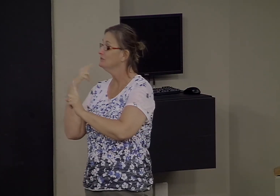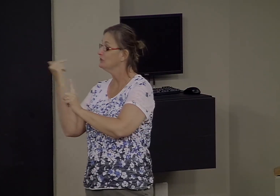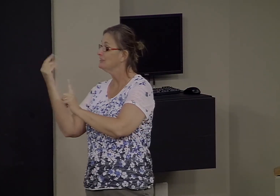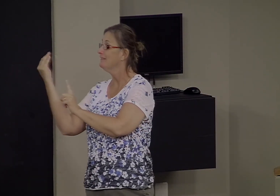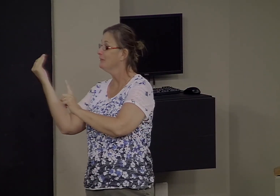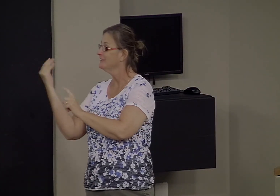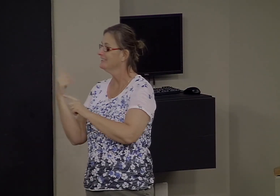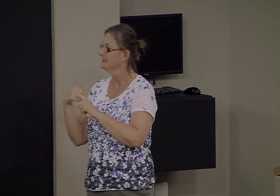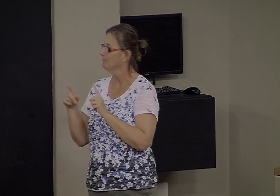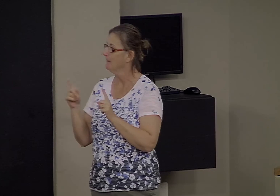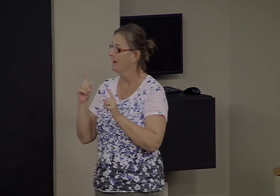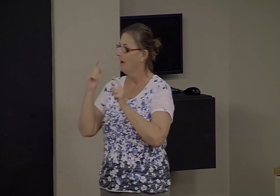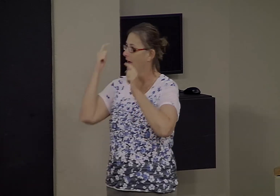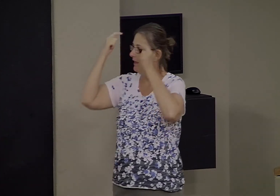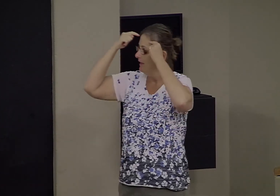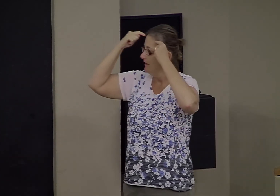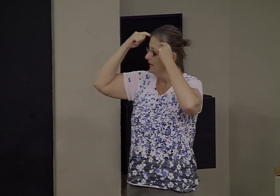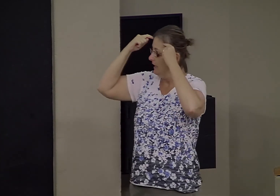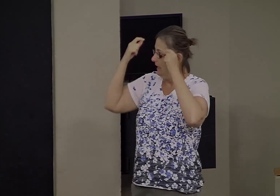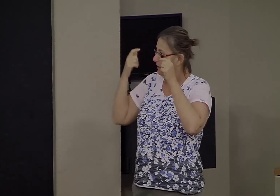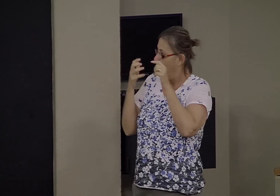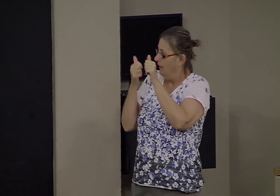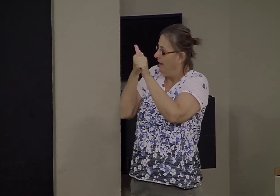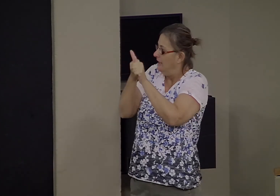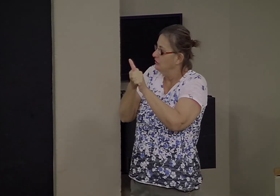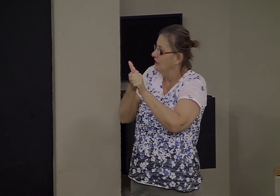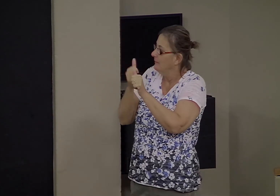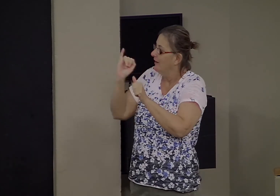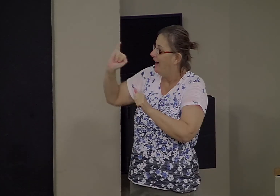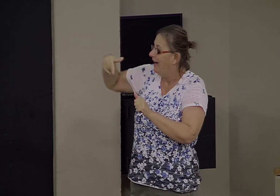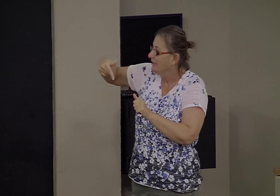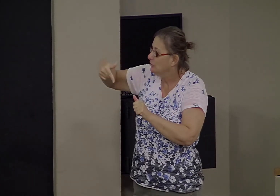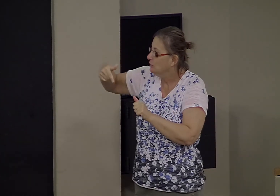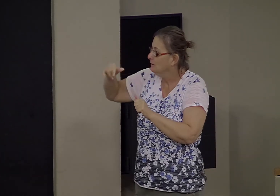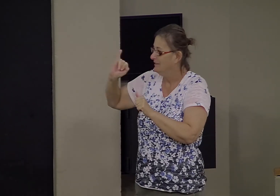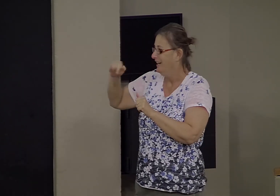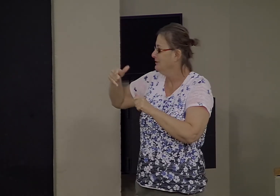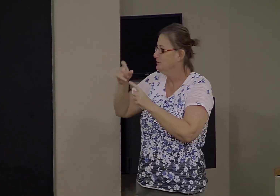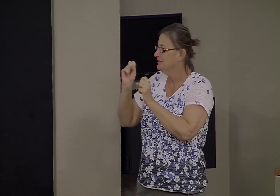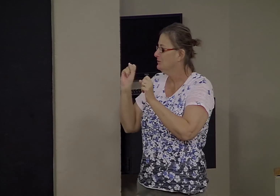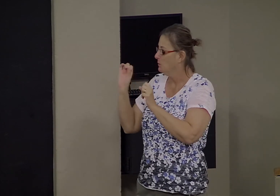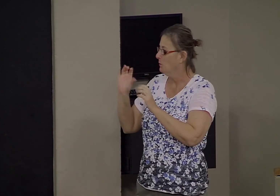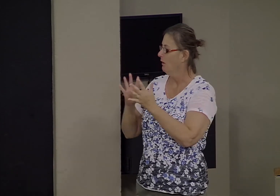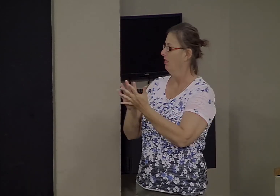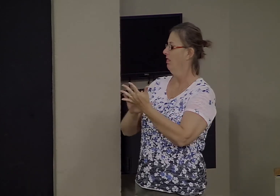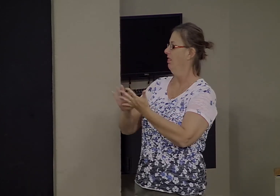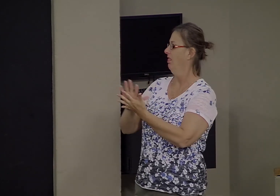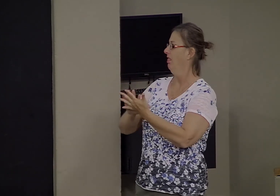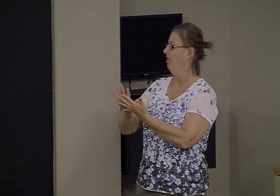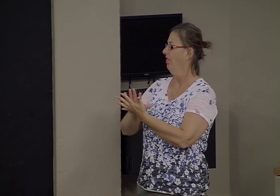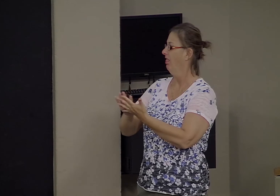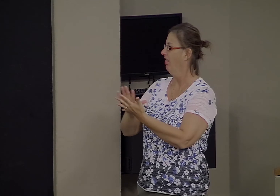But sometimes you don't see people get adopted until they are 12, 13 years old. And can they ever get caught up?